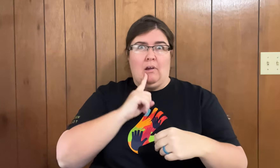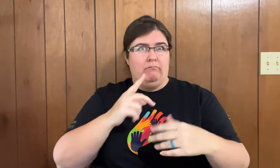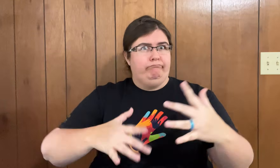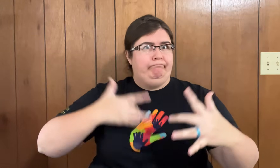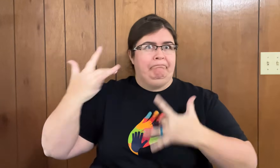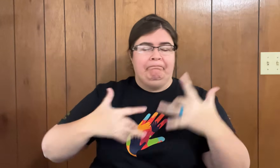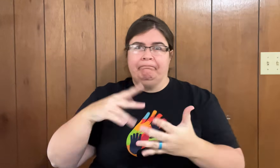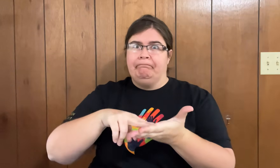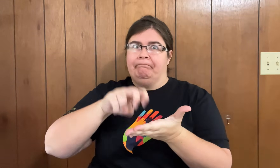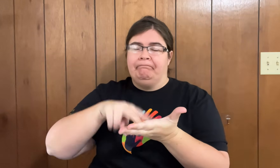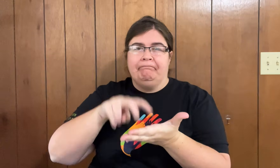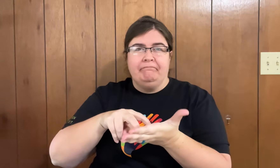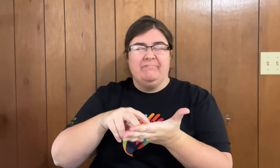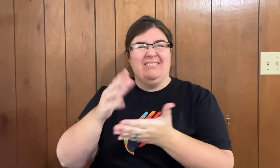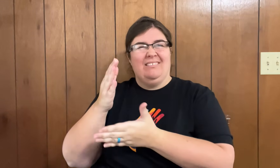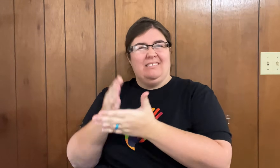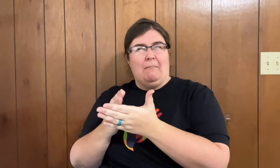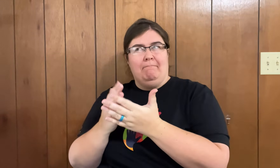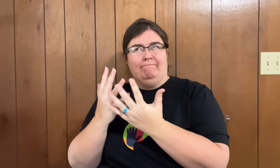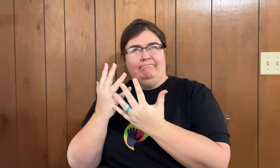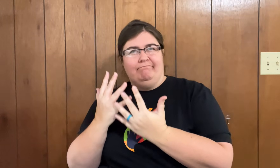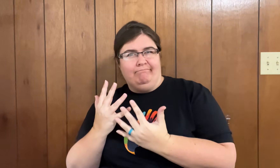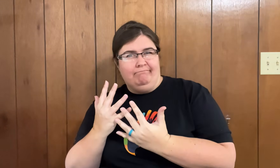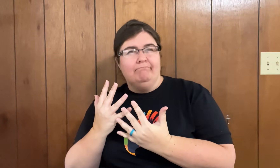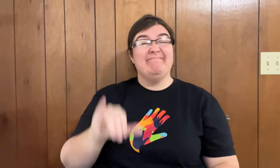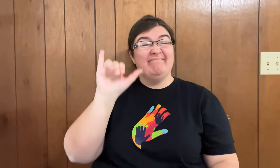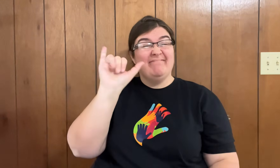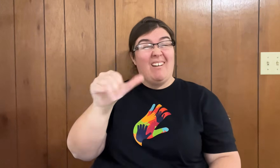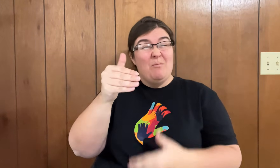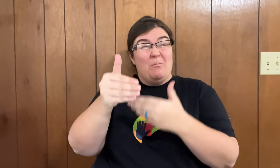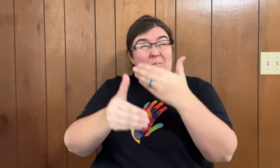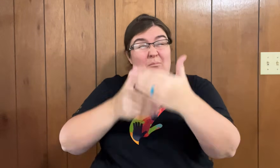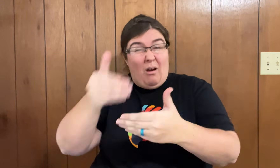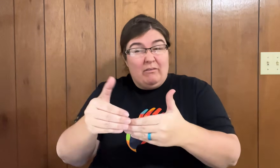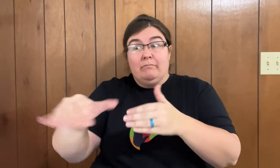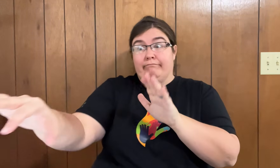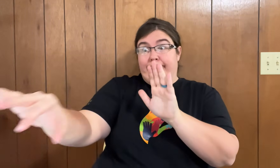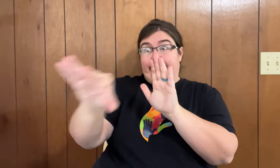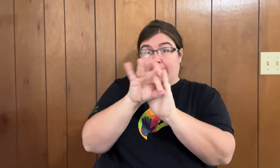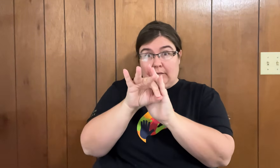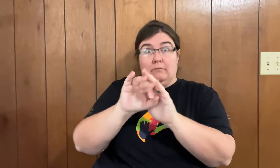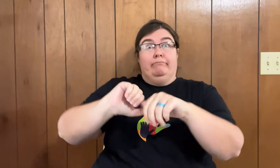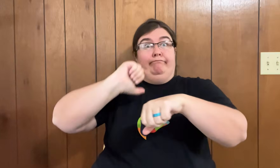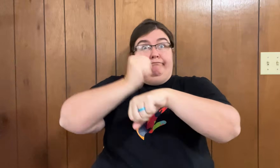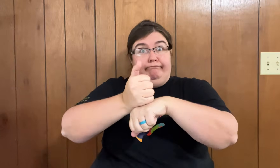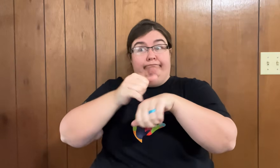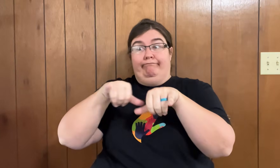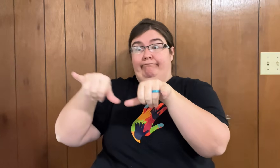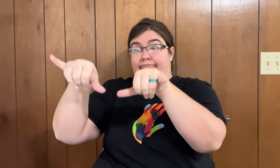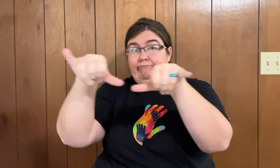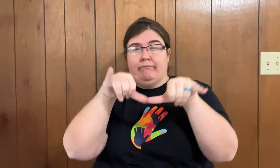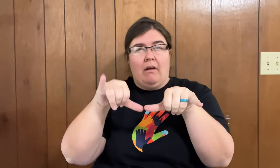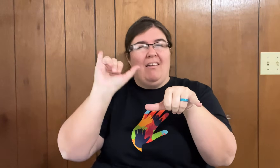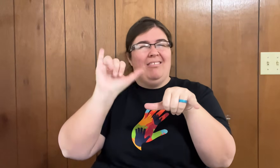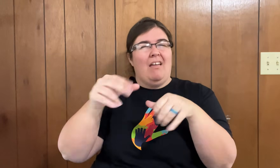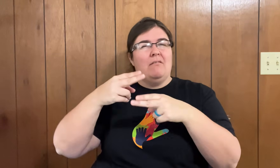Many Deaf were ecstatic with the news, some were not. That process of choosing one sign language to be THE sign